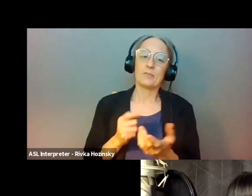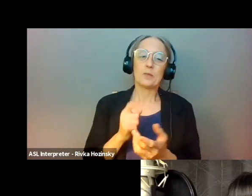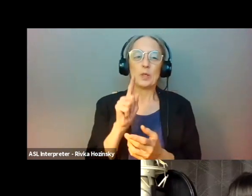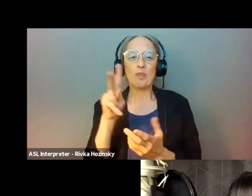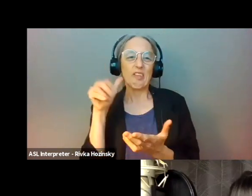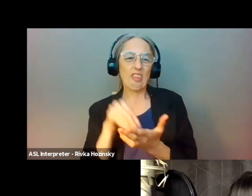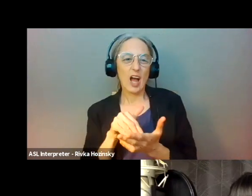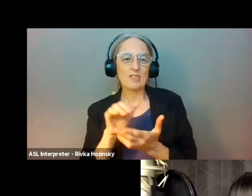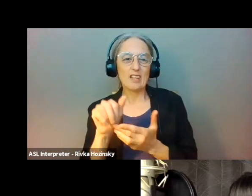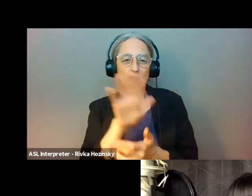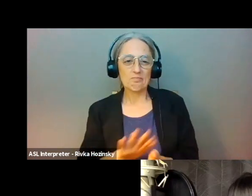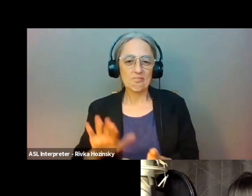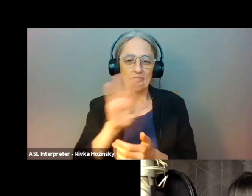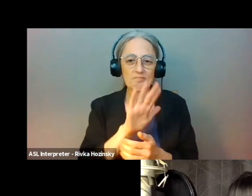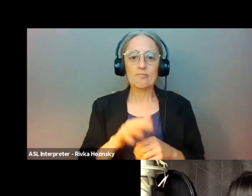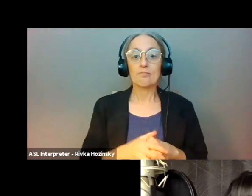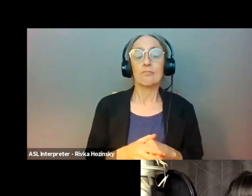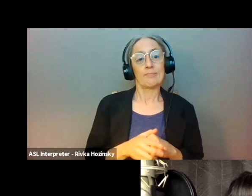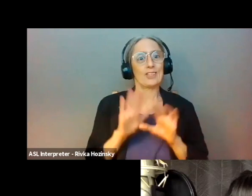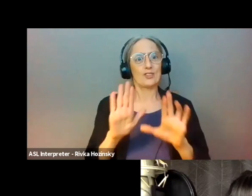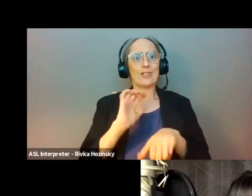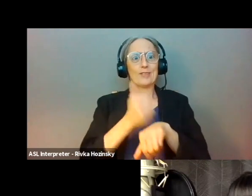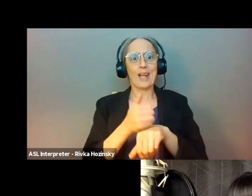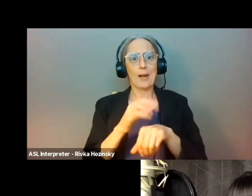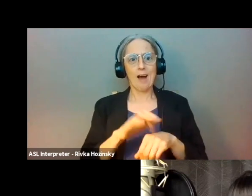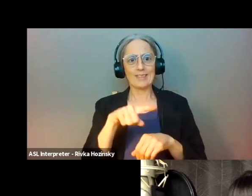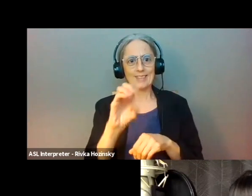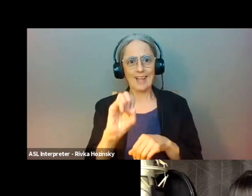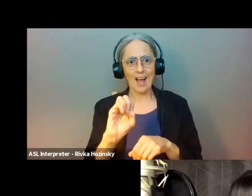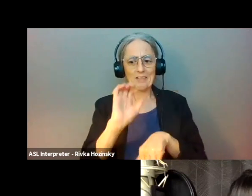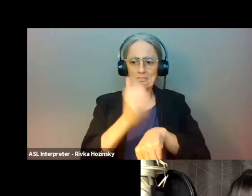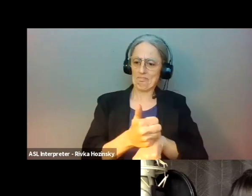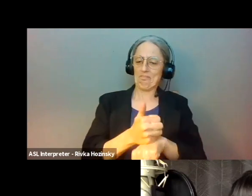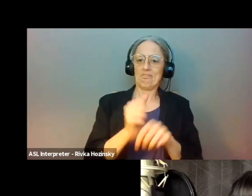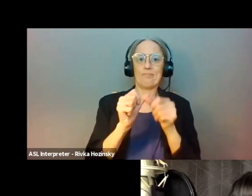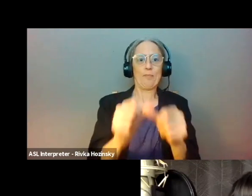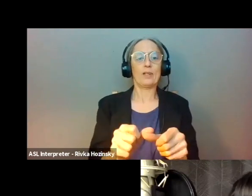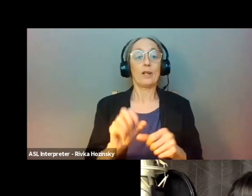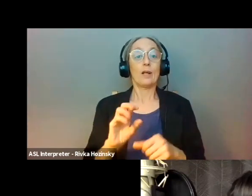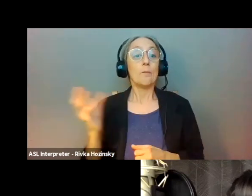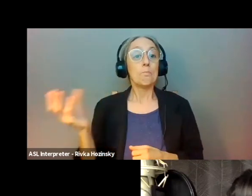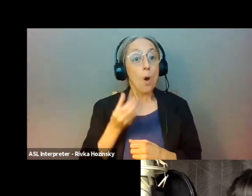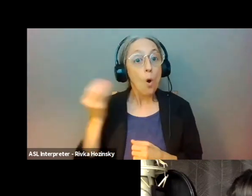But they're definitely great to have on site. You can have it mobile, like with the William Sound kit that CCAC can loan out.